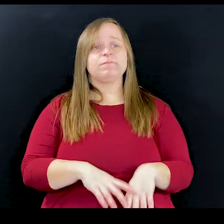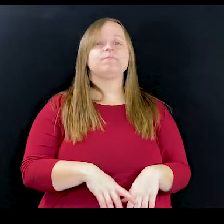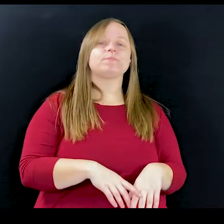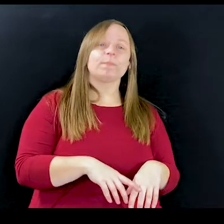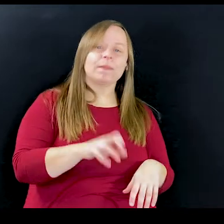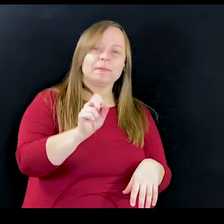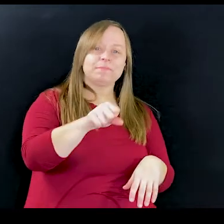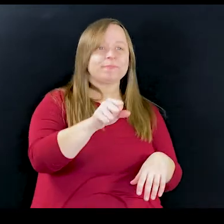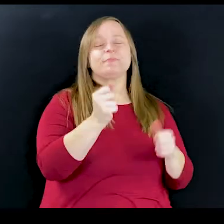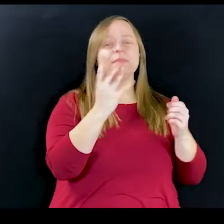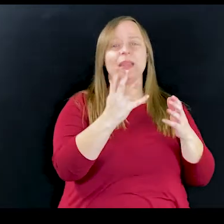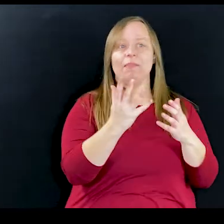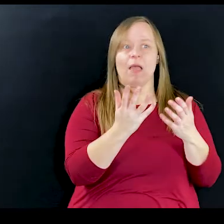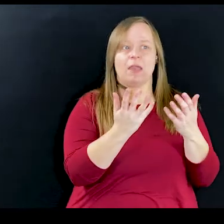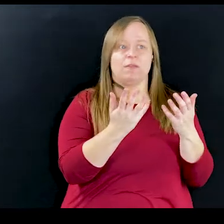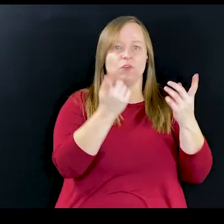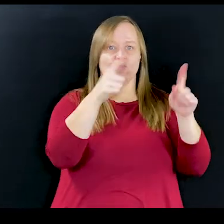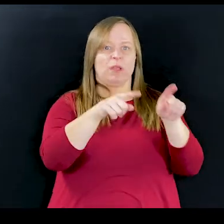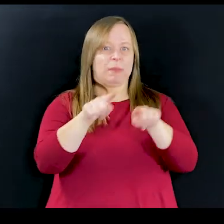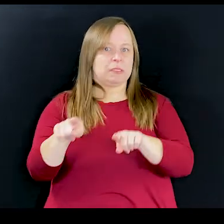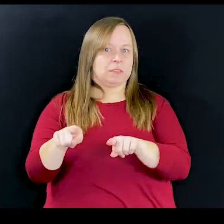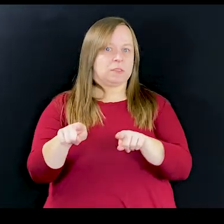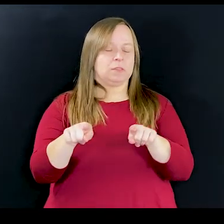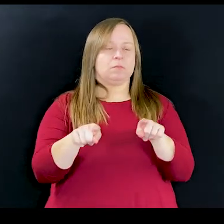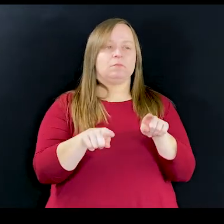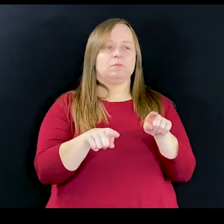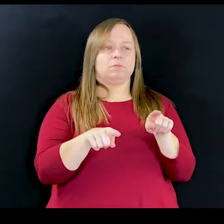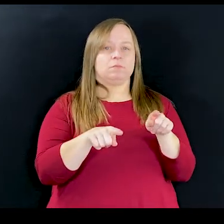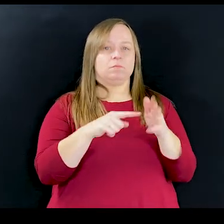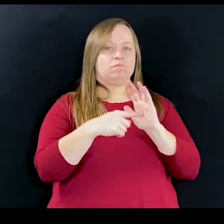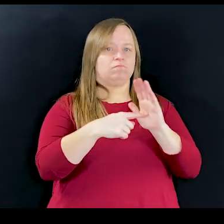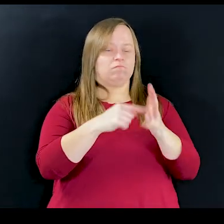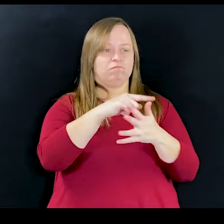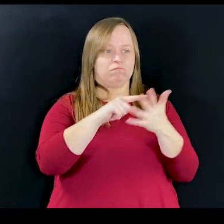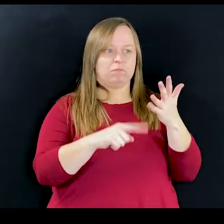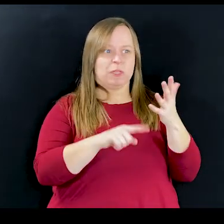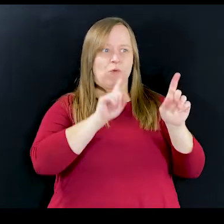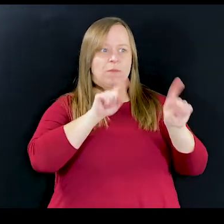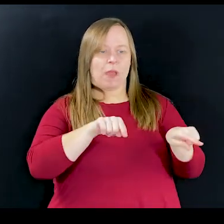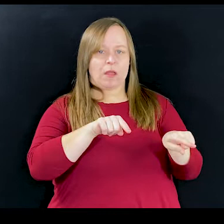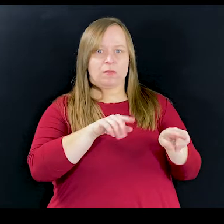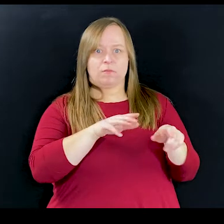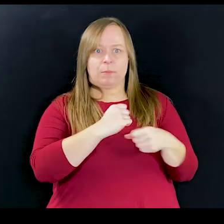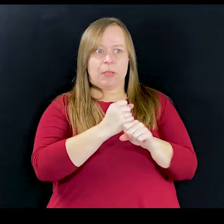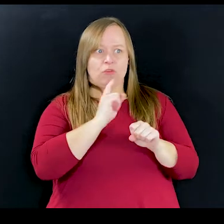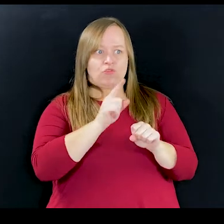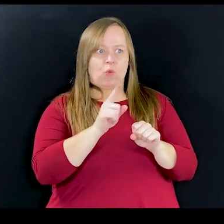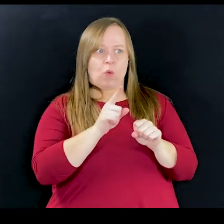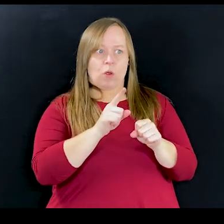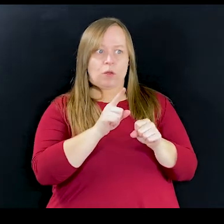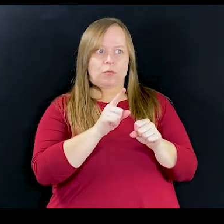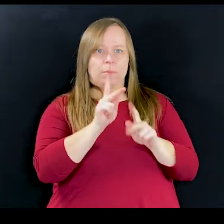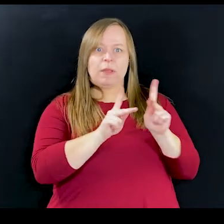There were a lot of terms in this agreement that were very responsive to ensuring that people